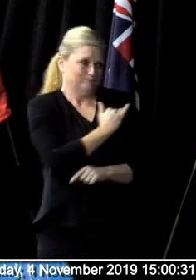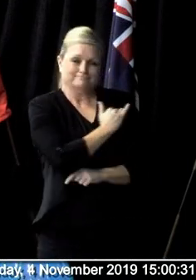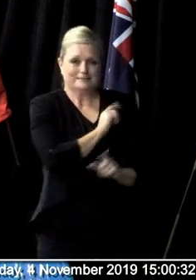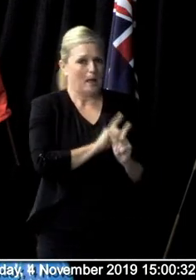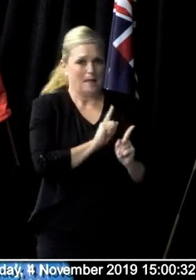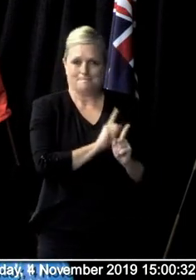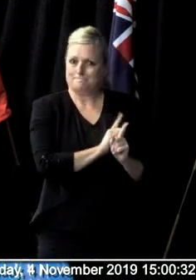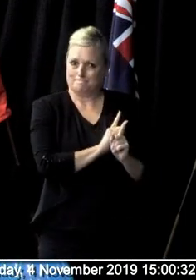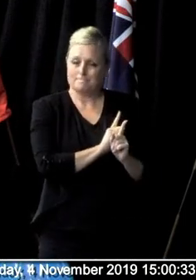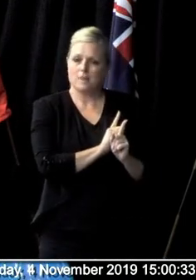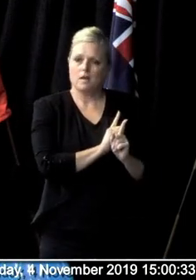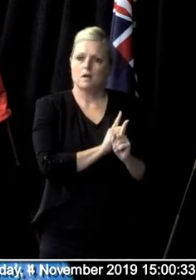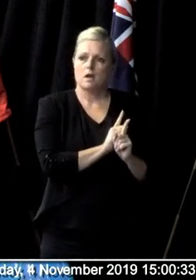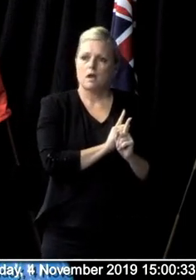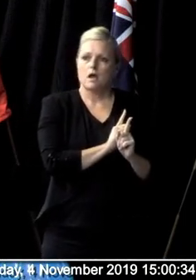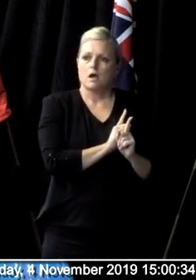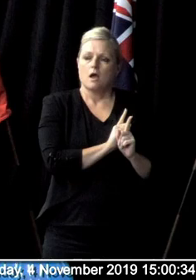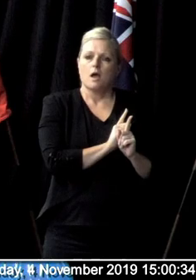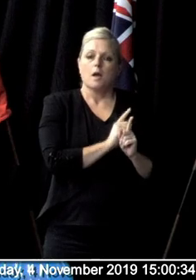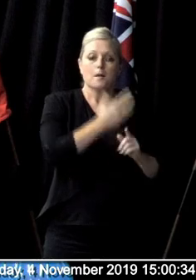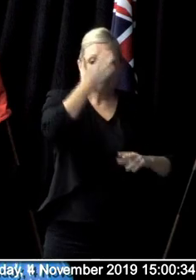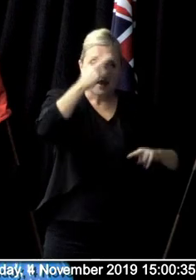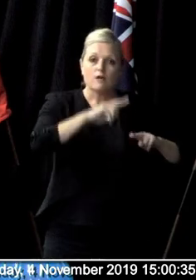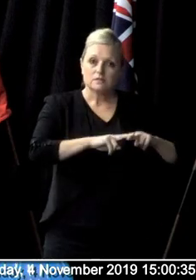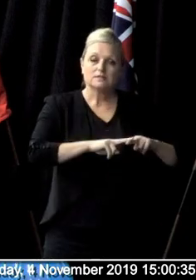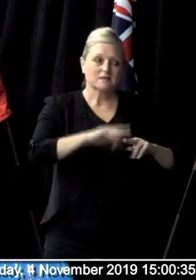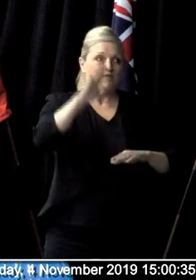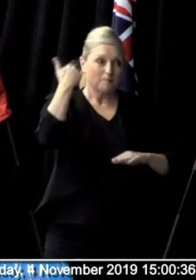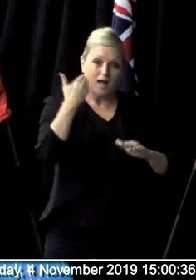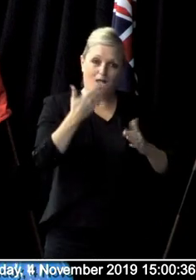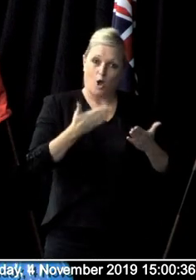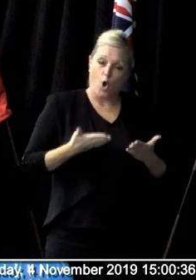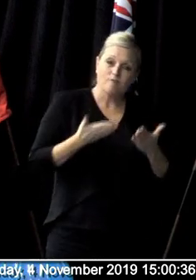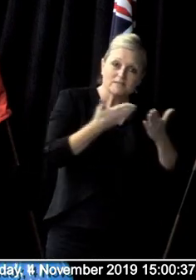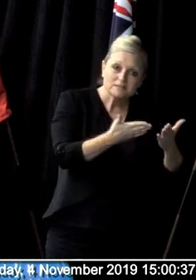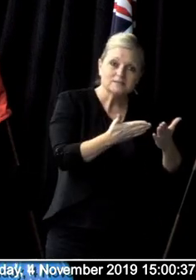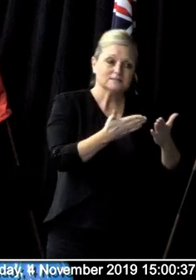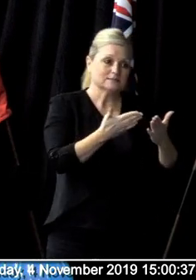We have parents who have offered to provide the school with their resources,